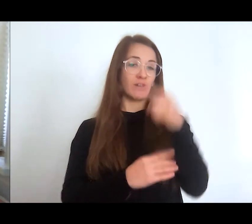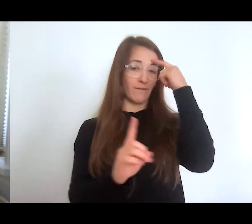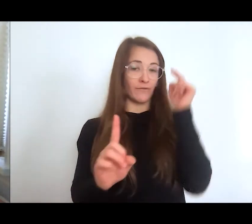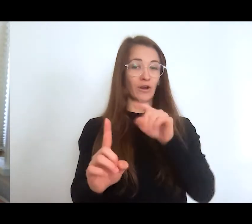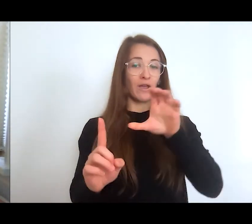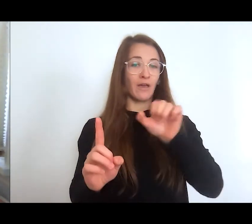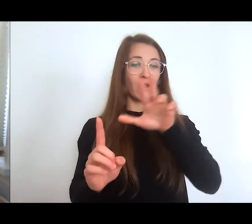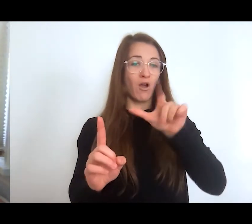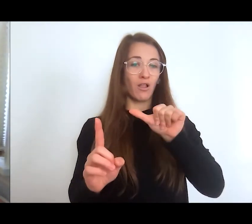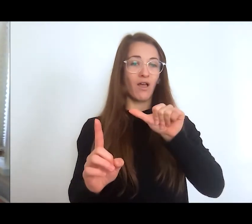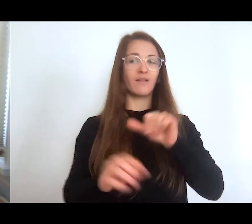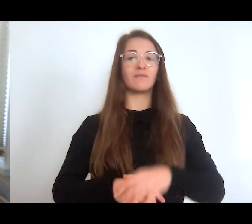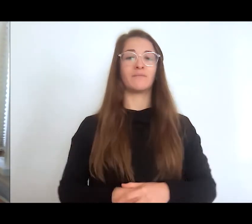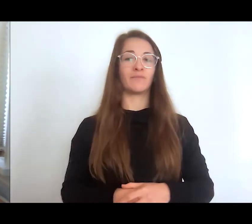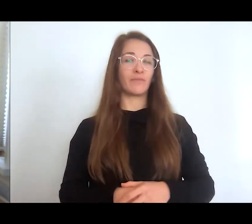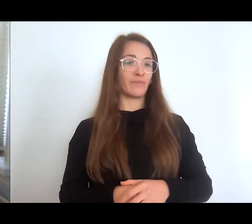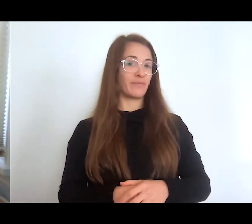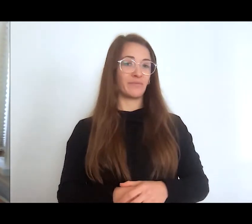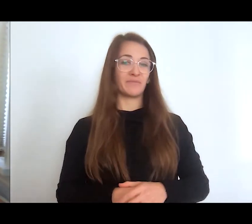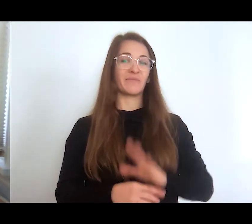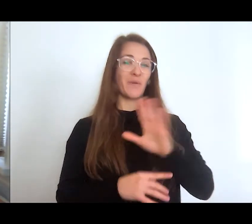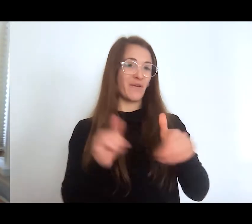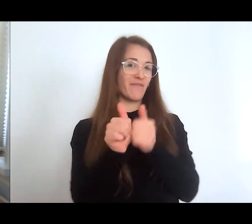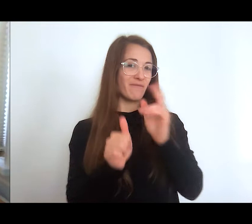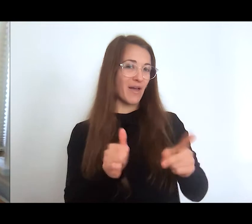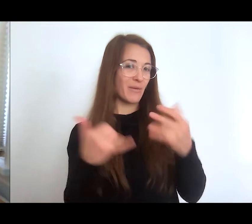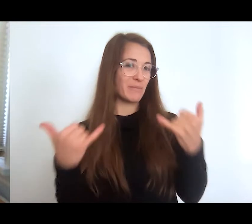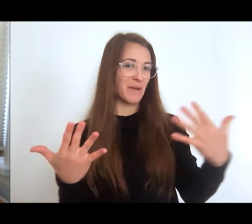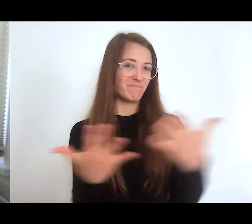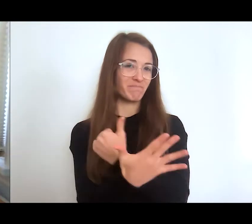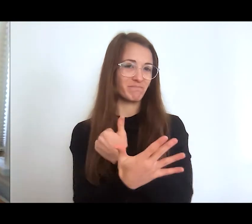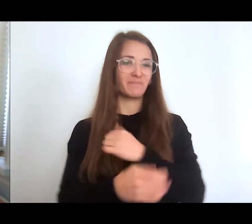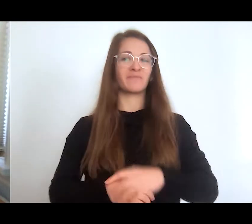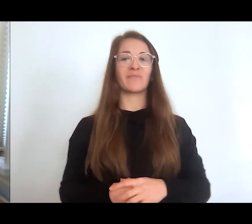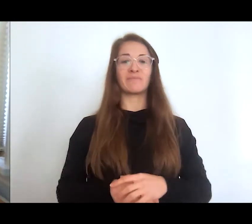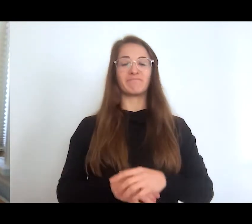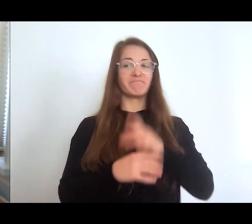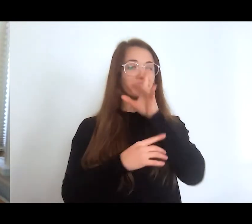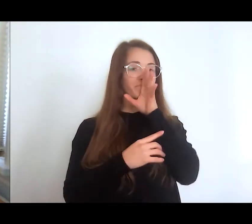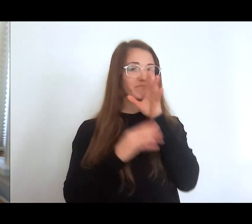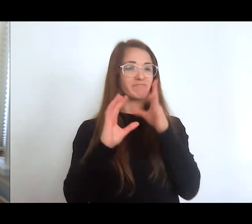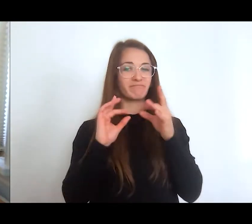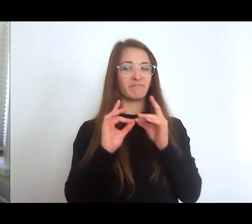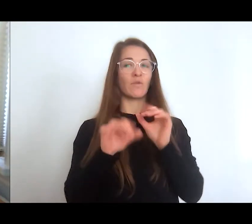WE DID HAVE A QUESTION COME IN FOR YOU DIRECTLY CARLA. IT IS A FOLLOW UP.